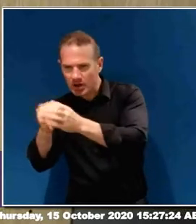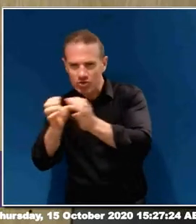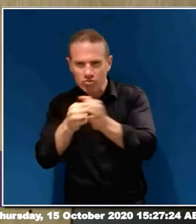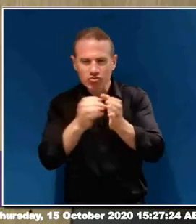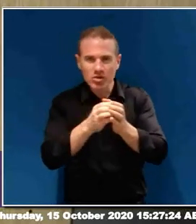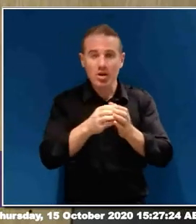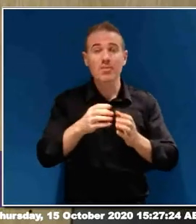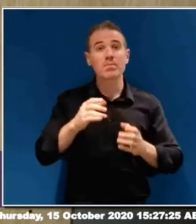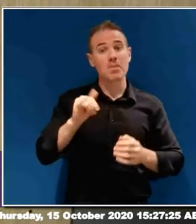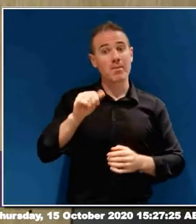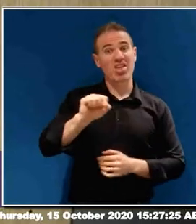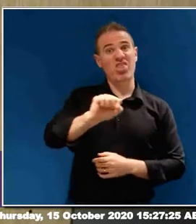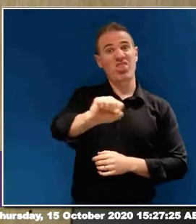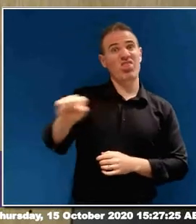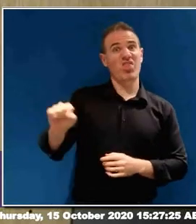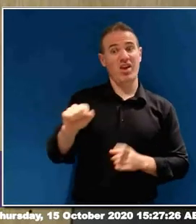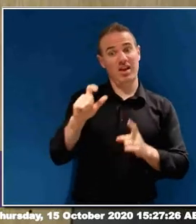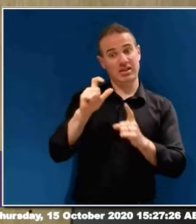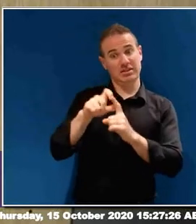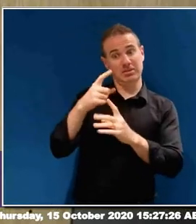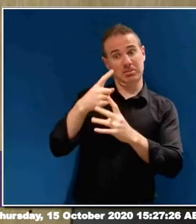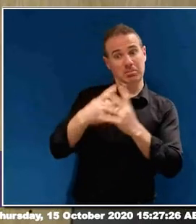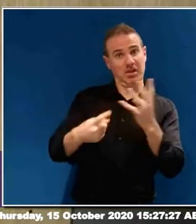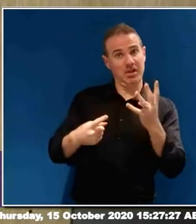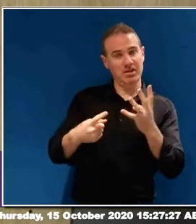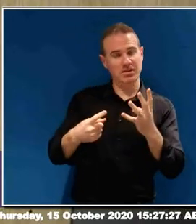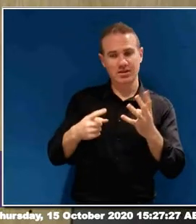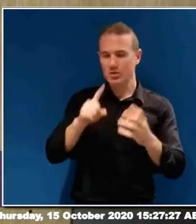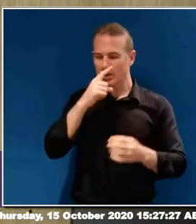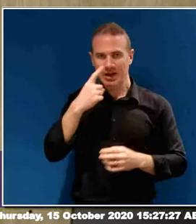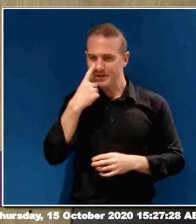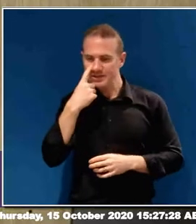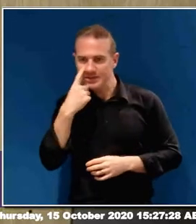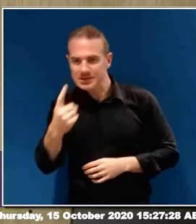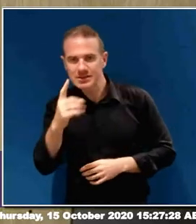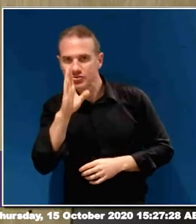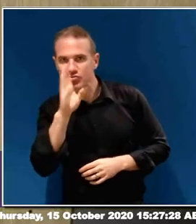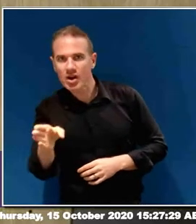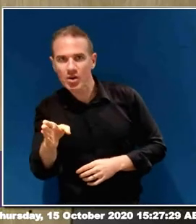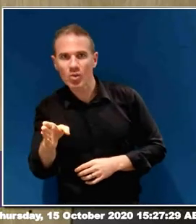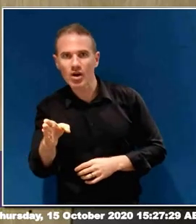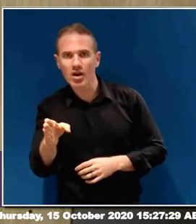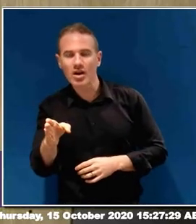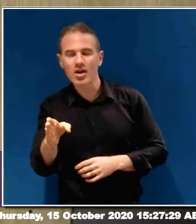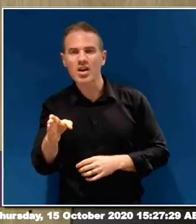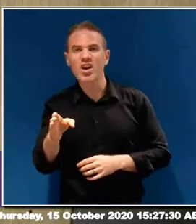Often they are perceived as, like I said before, "can't be bothered",